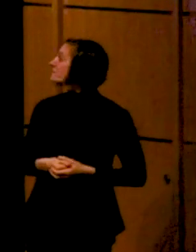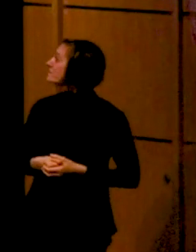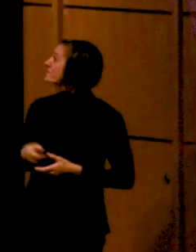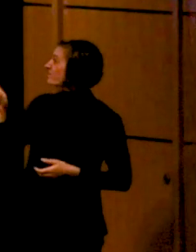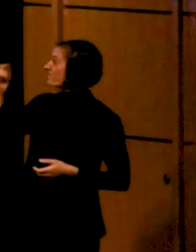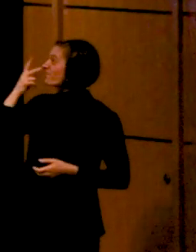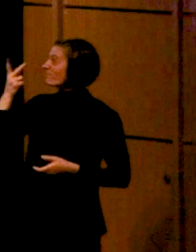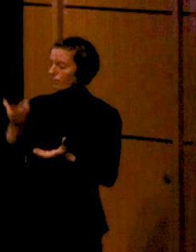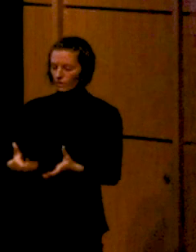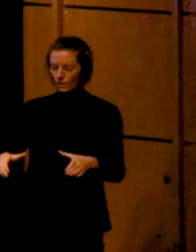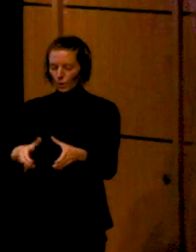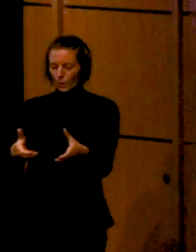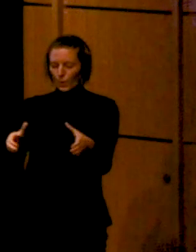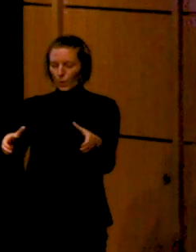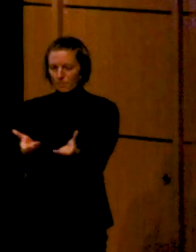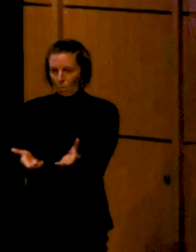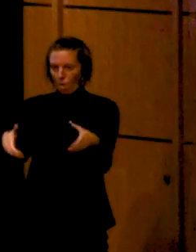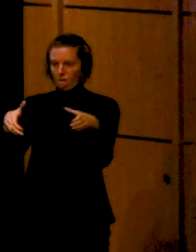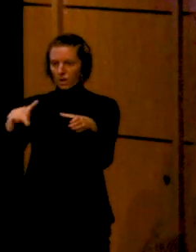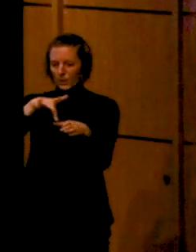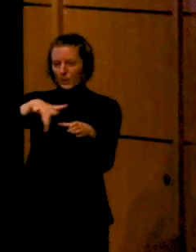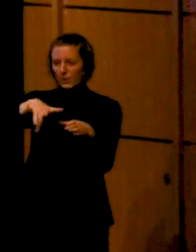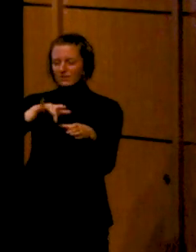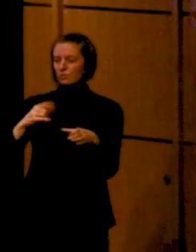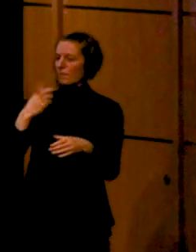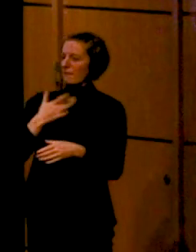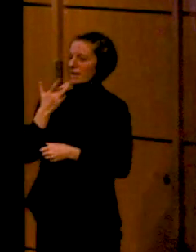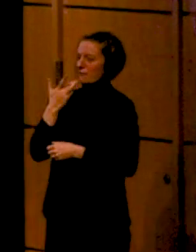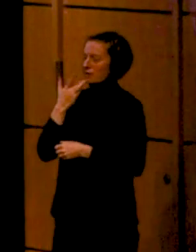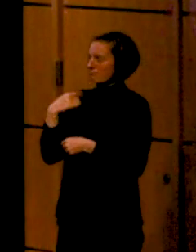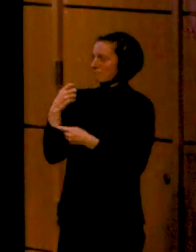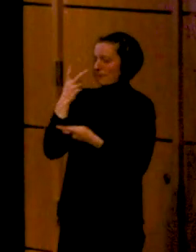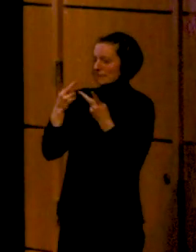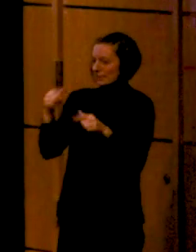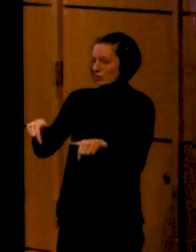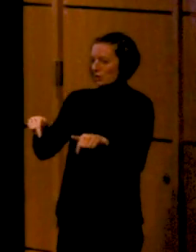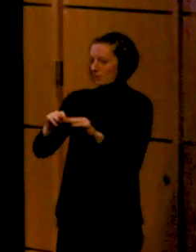been since I first visited this museum, but I did not understand how amazing these objects